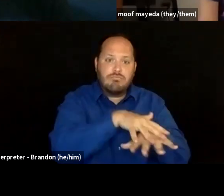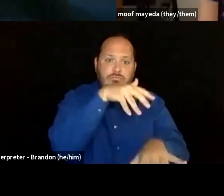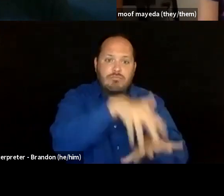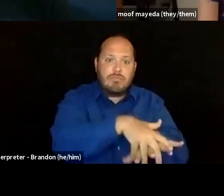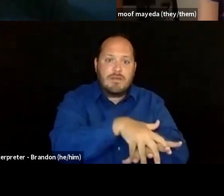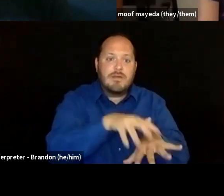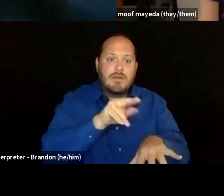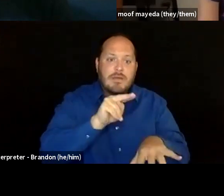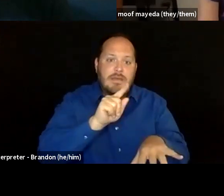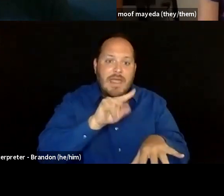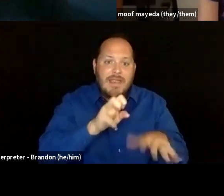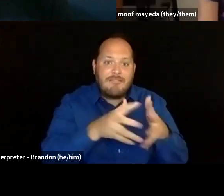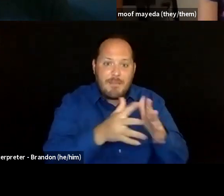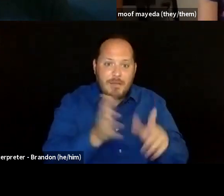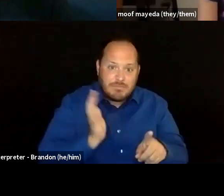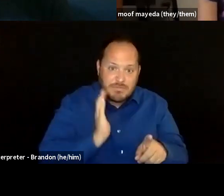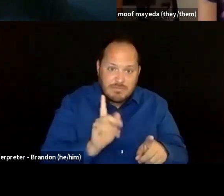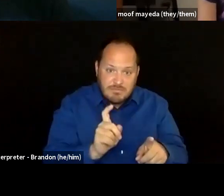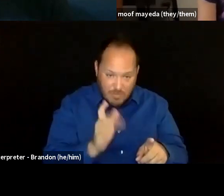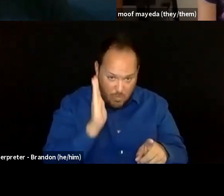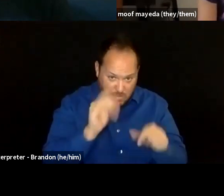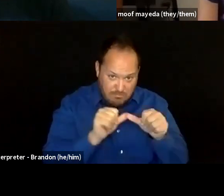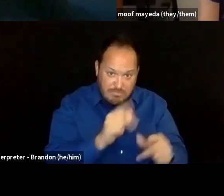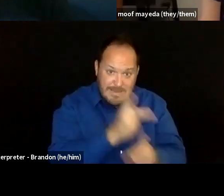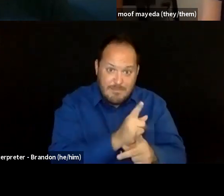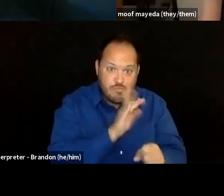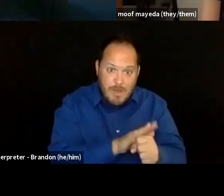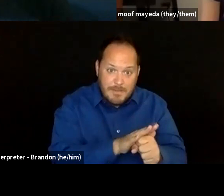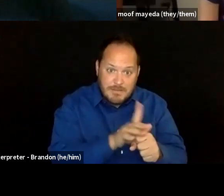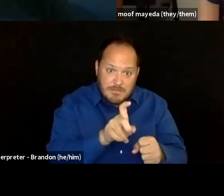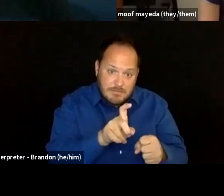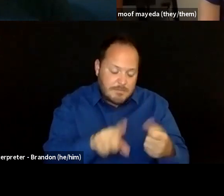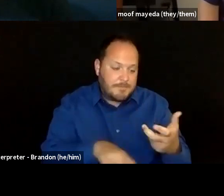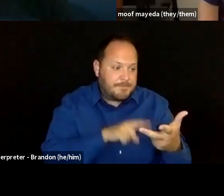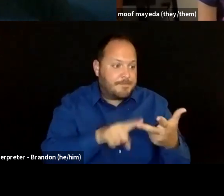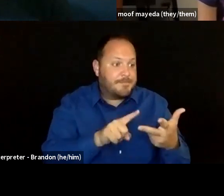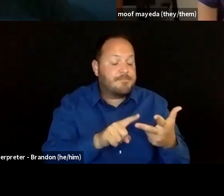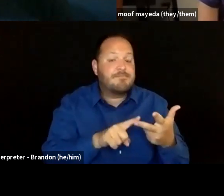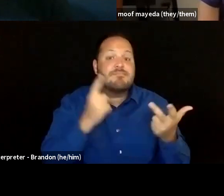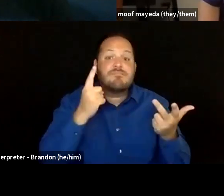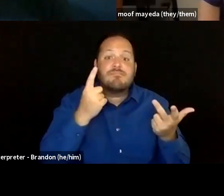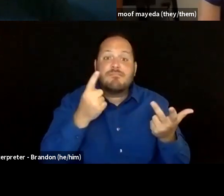Those are a few things I'd want to know from local and national candidates.